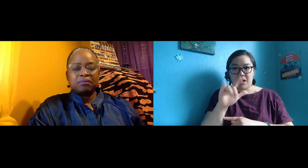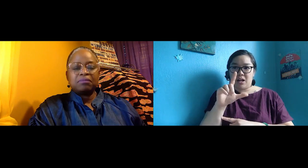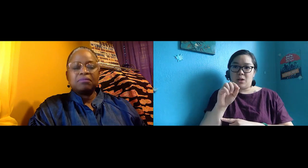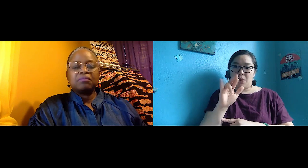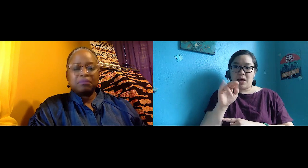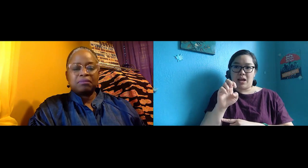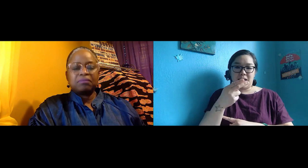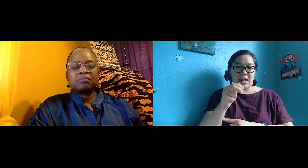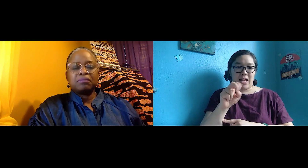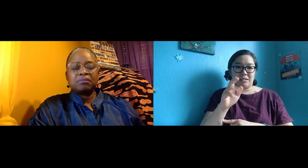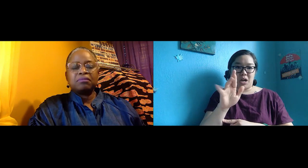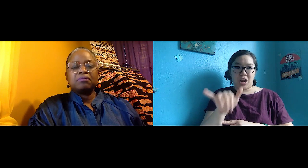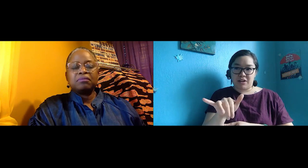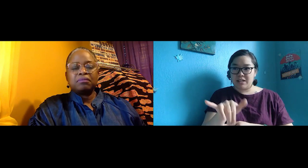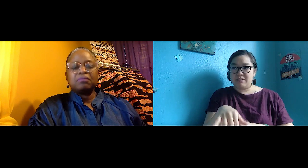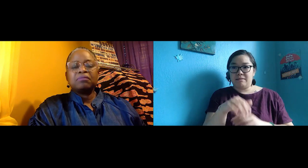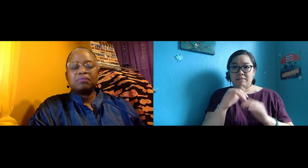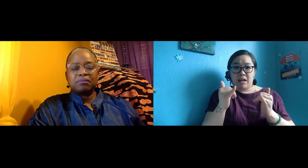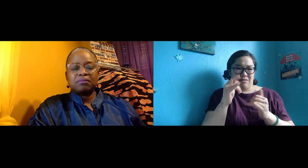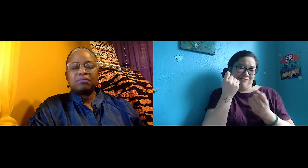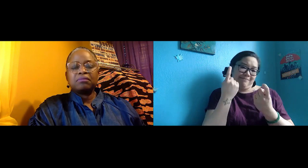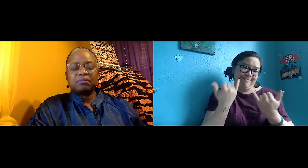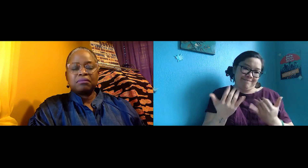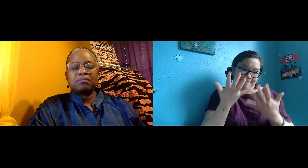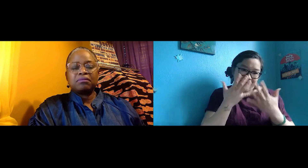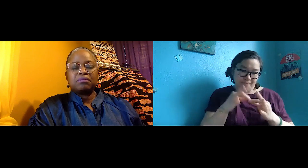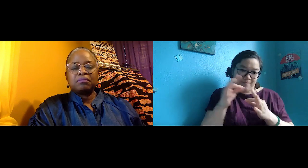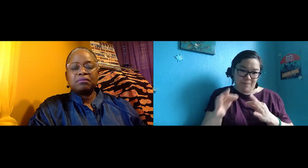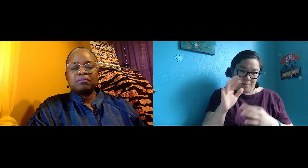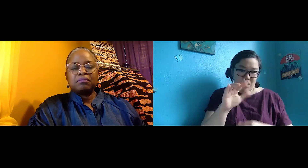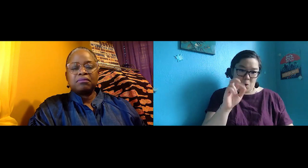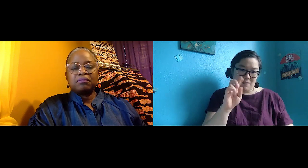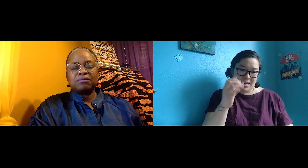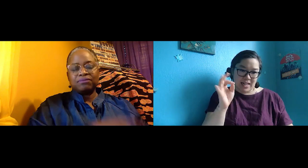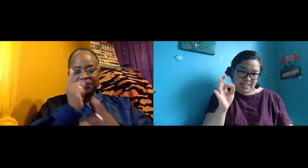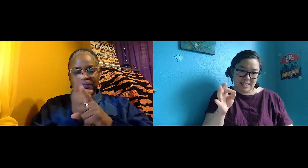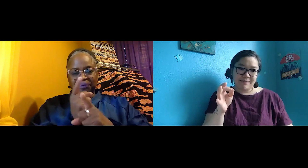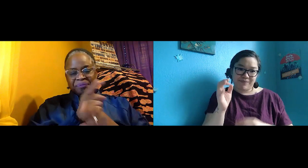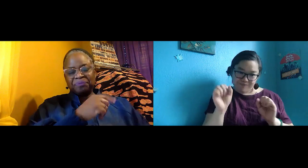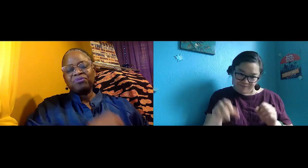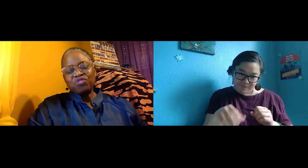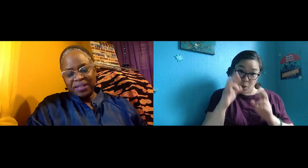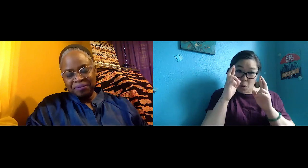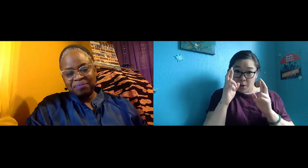written by Lorraine Hansberry. A production now unfortunately postponed due to COVID-19.